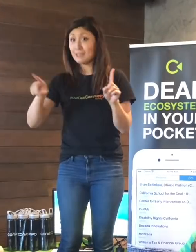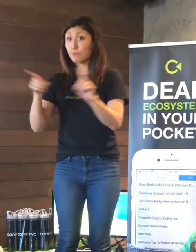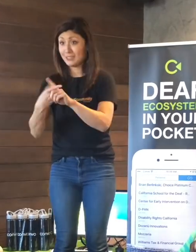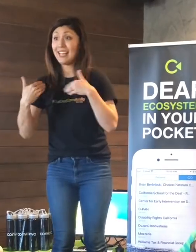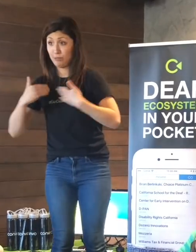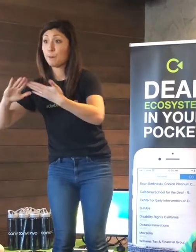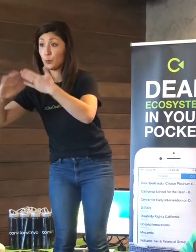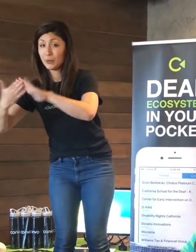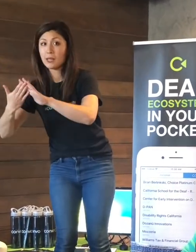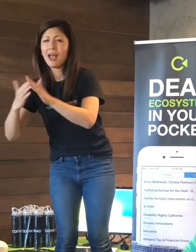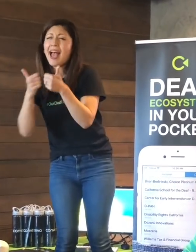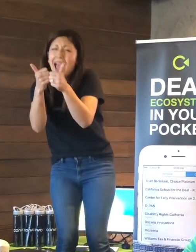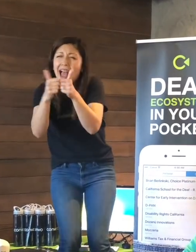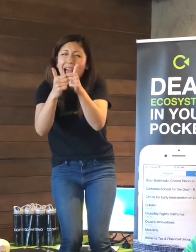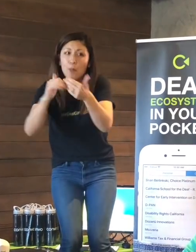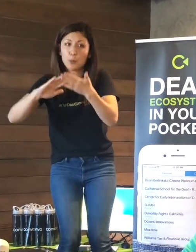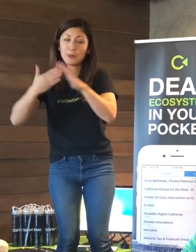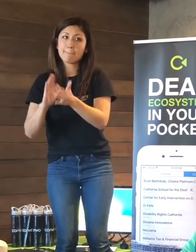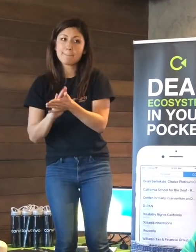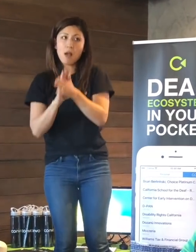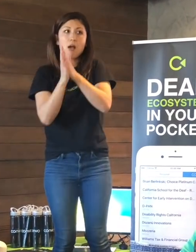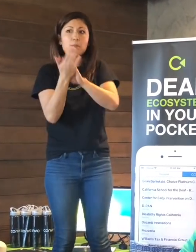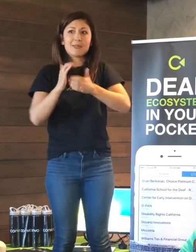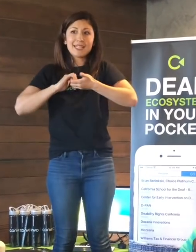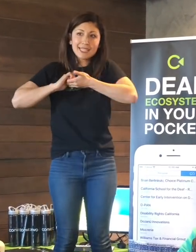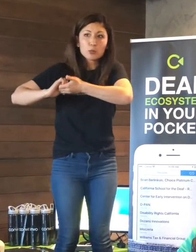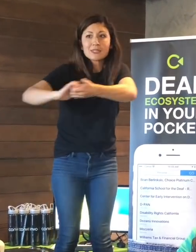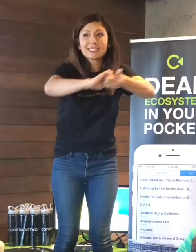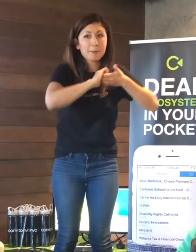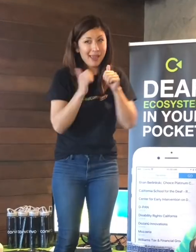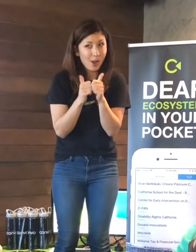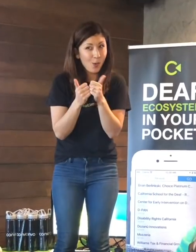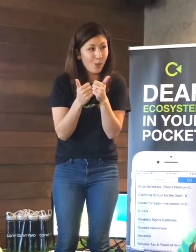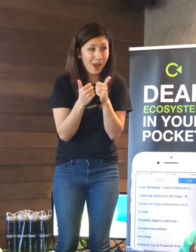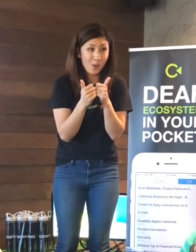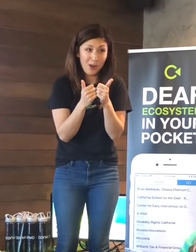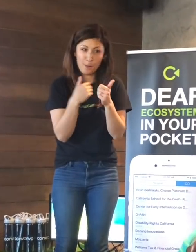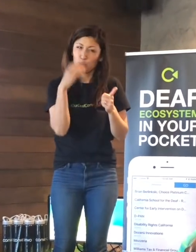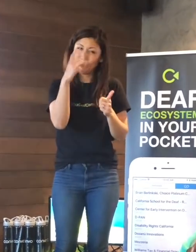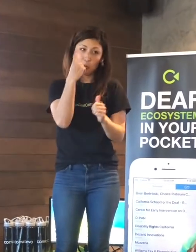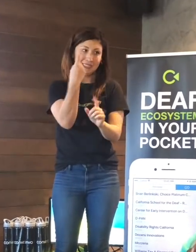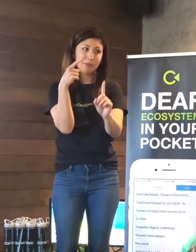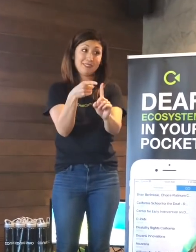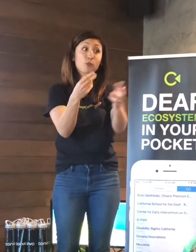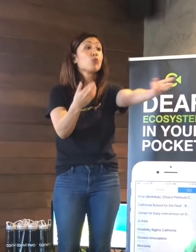You must first have a community, but how does that community become an ecosystem? I'm looking for one specific--